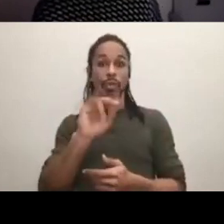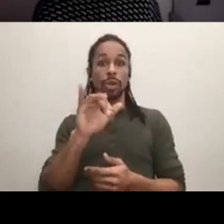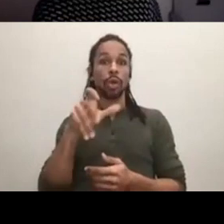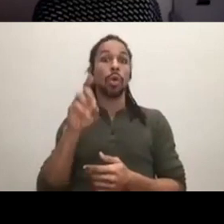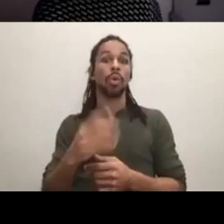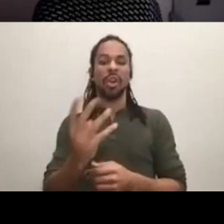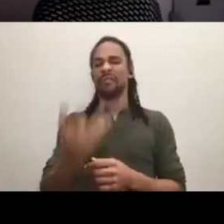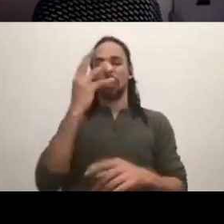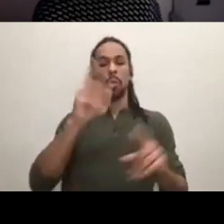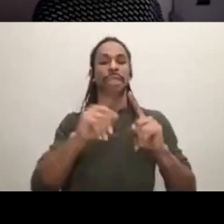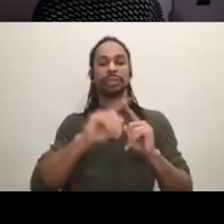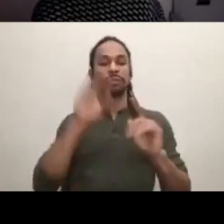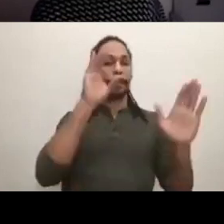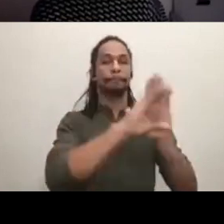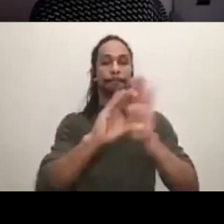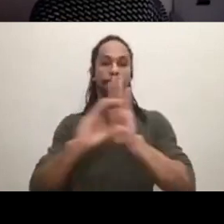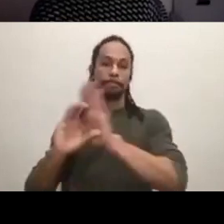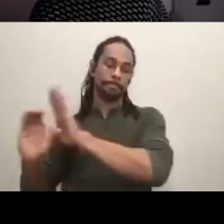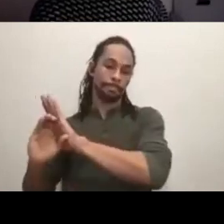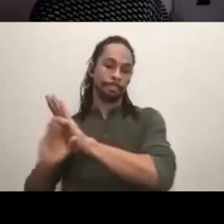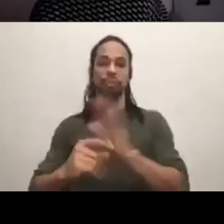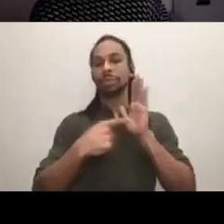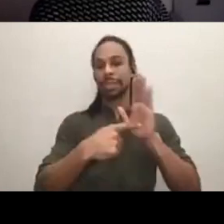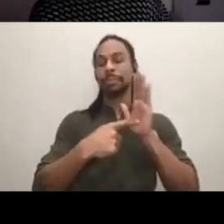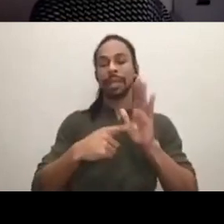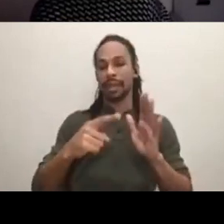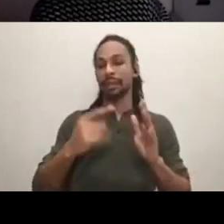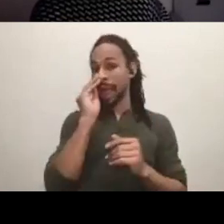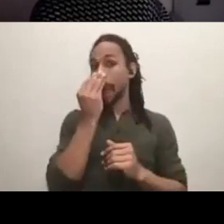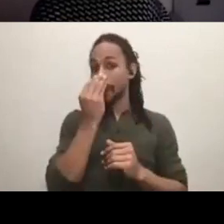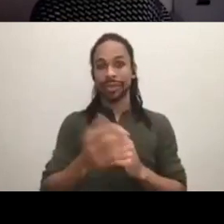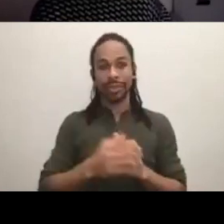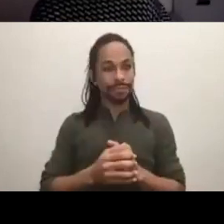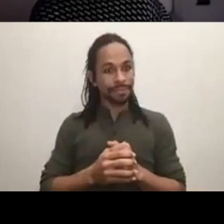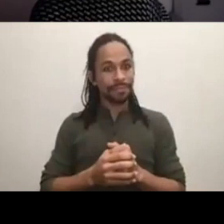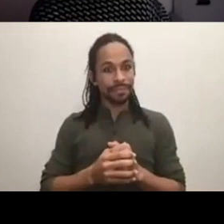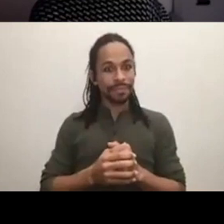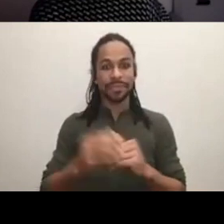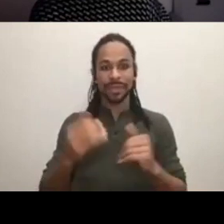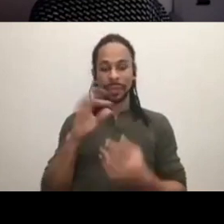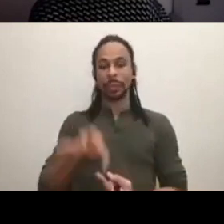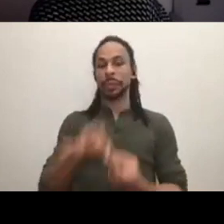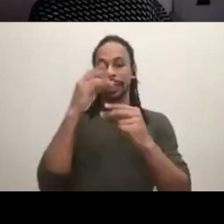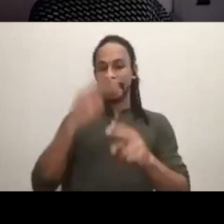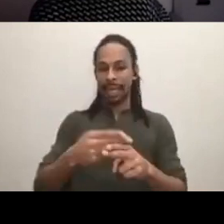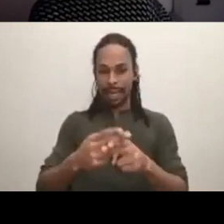here.] Awesome. It was asked in the chat whether it would